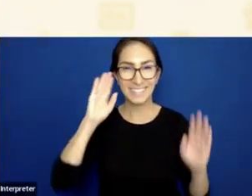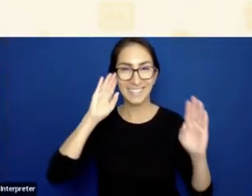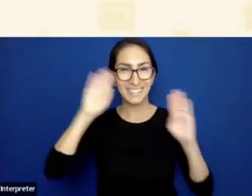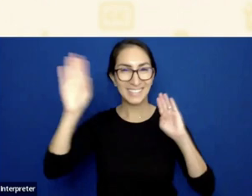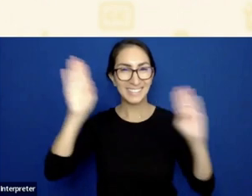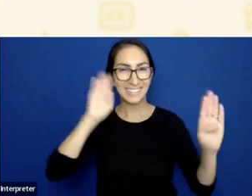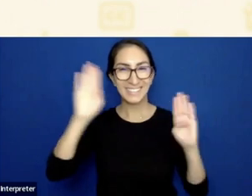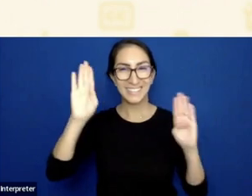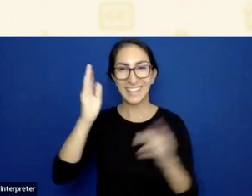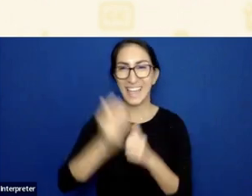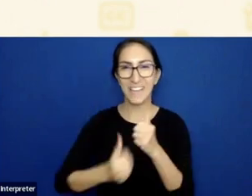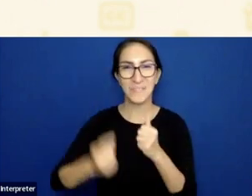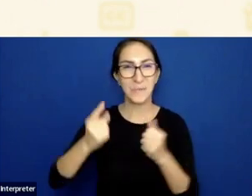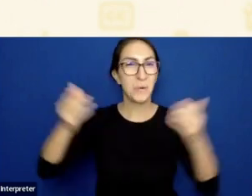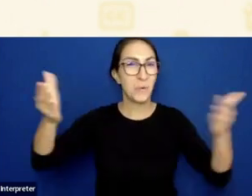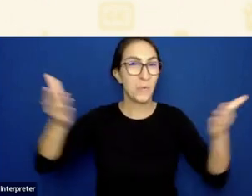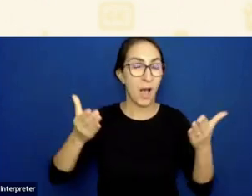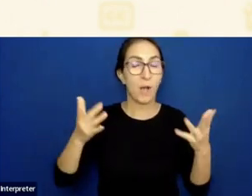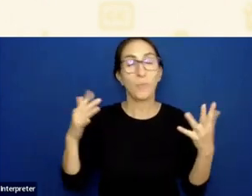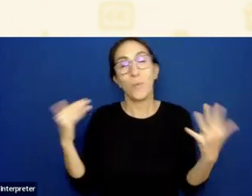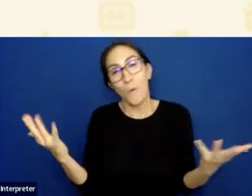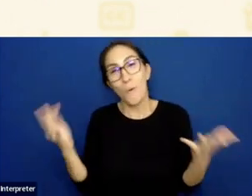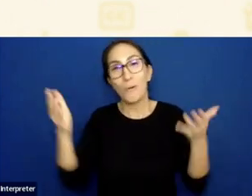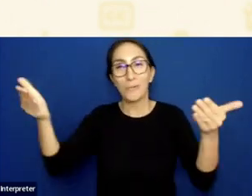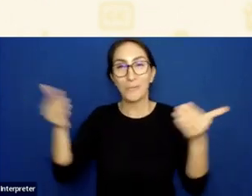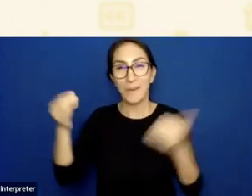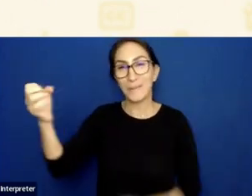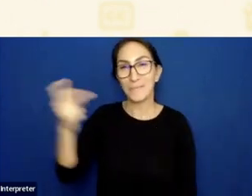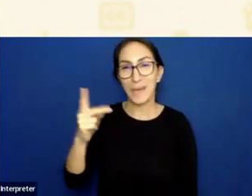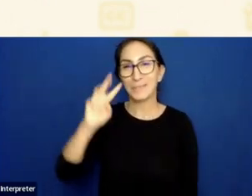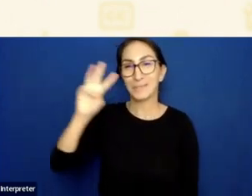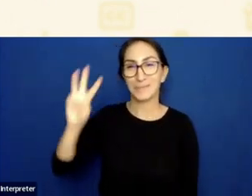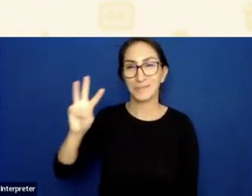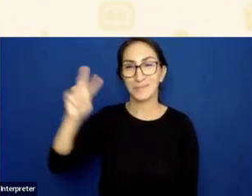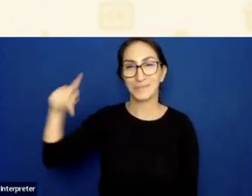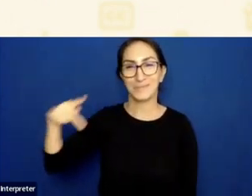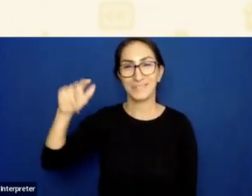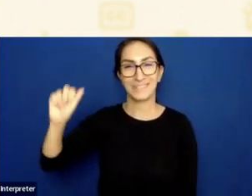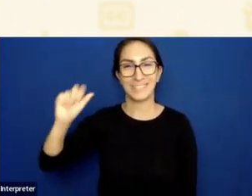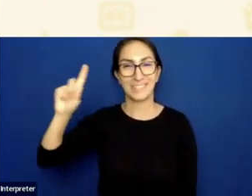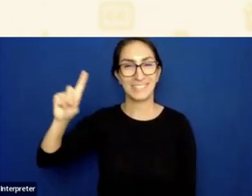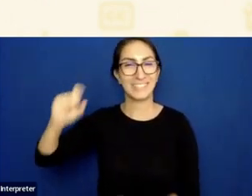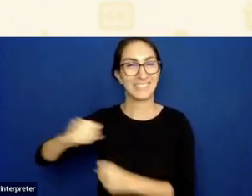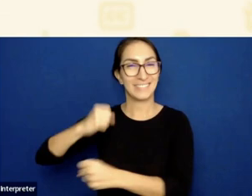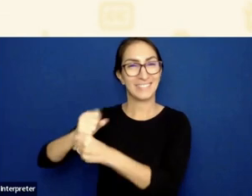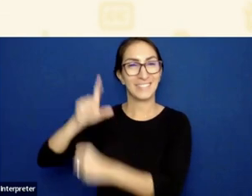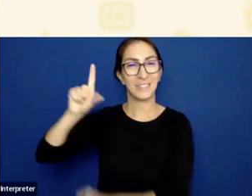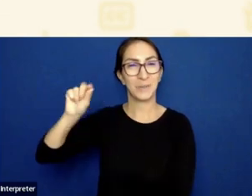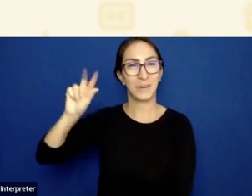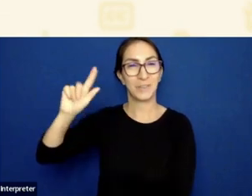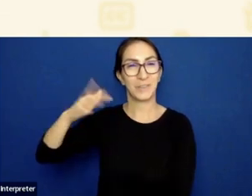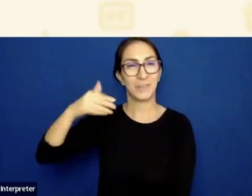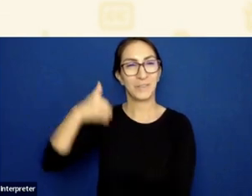Welcome or welcome back to WordPress Accessibility Day 2023. I'm Ben Ogilvie, head of accessibility at ArcTouch.